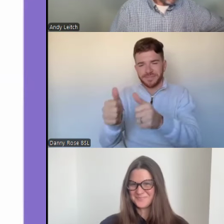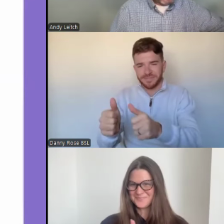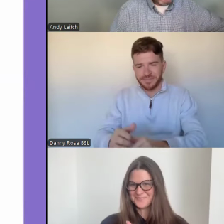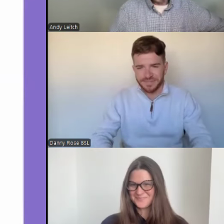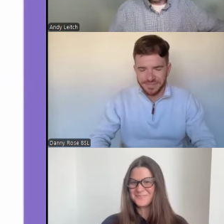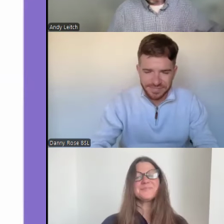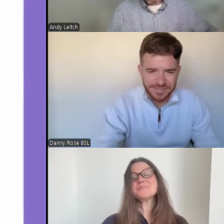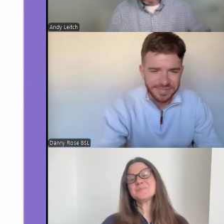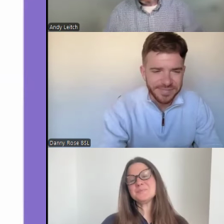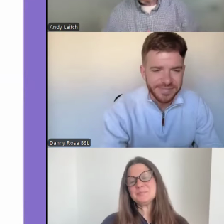Okay.